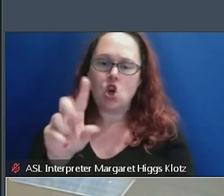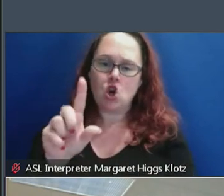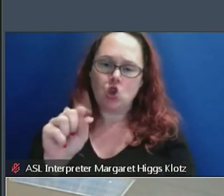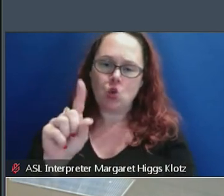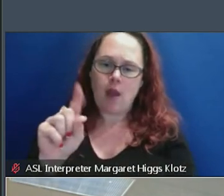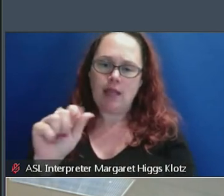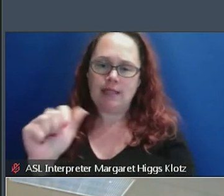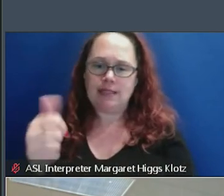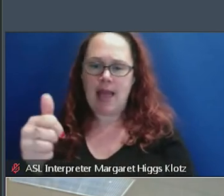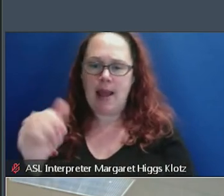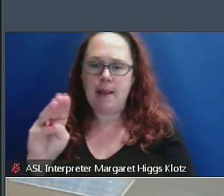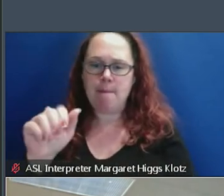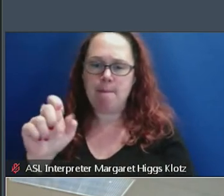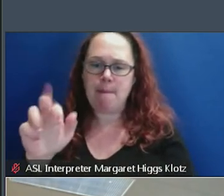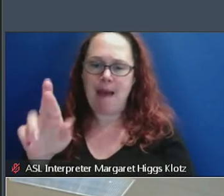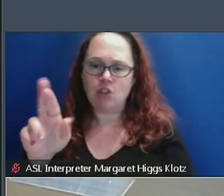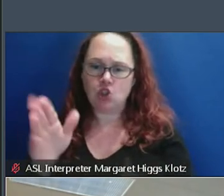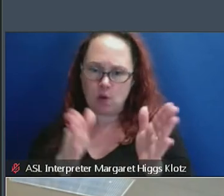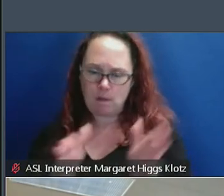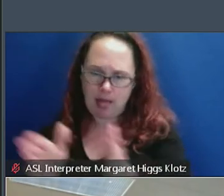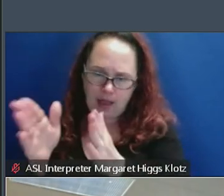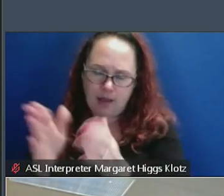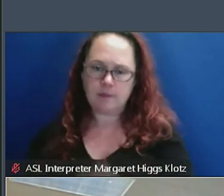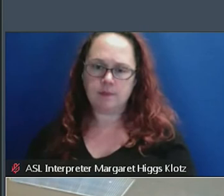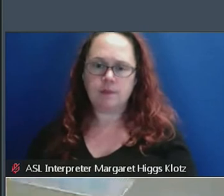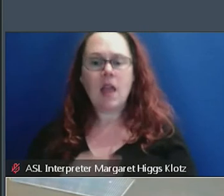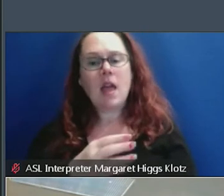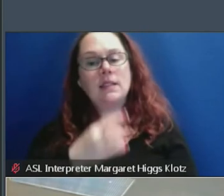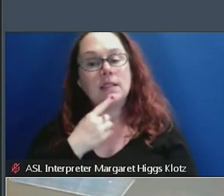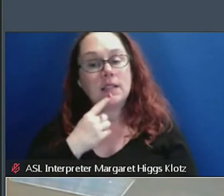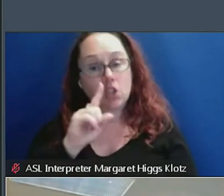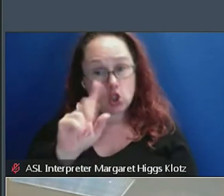plan. It goes on to state the 2010 approved sub-region for mass